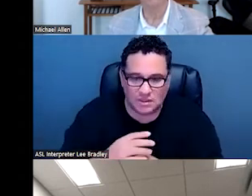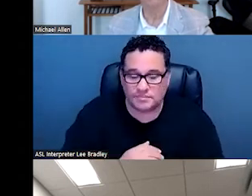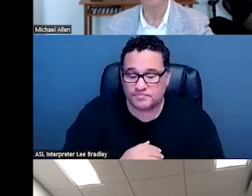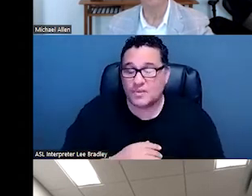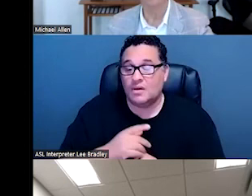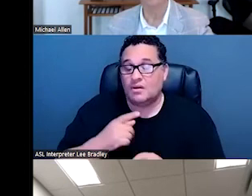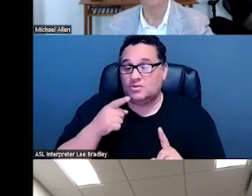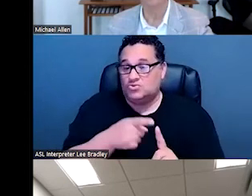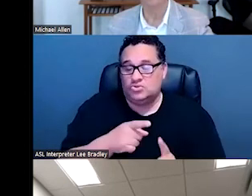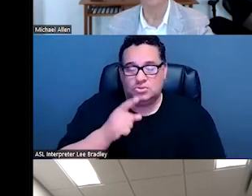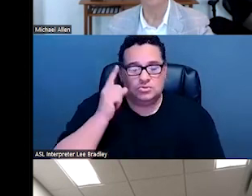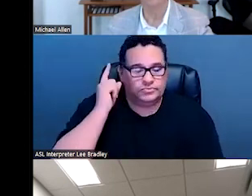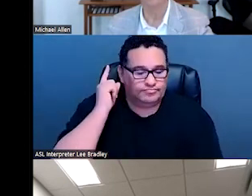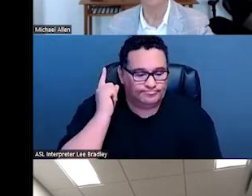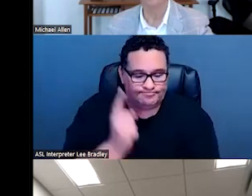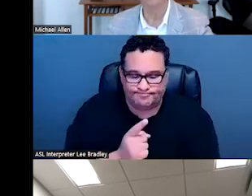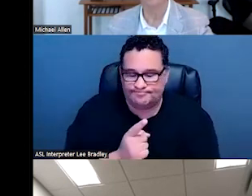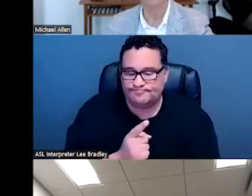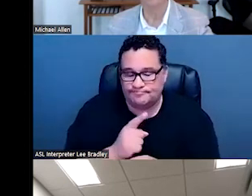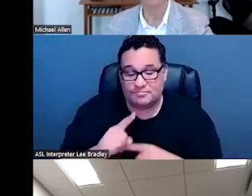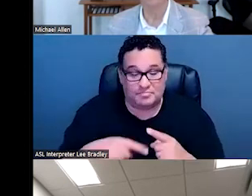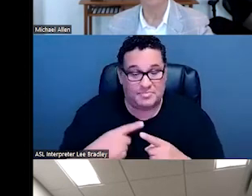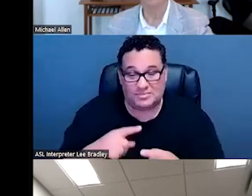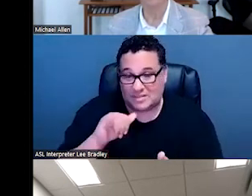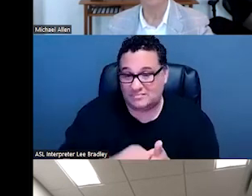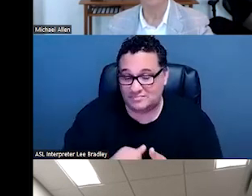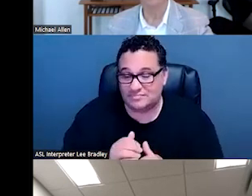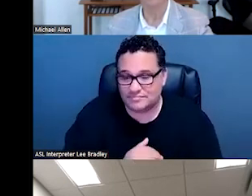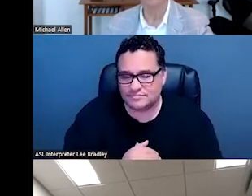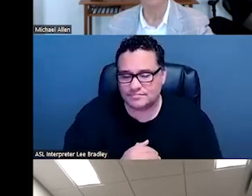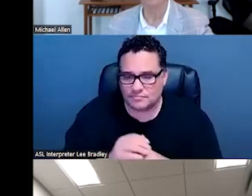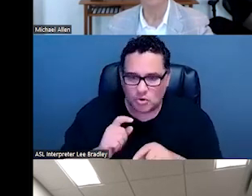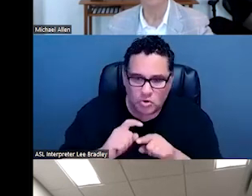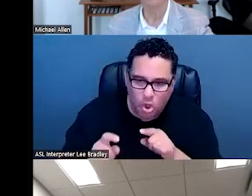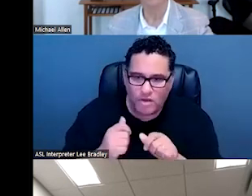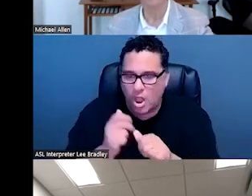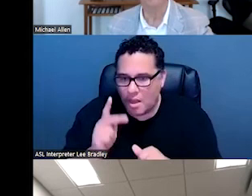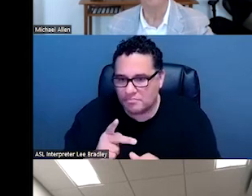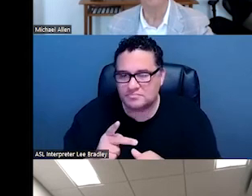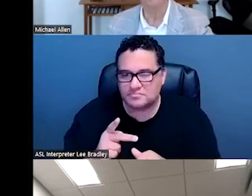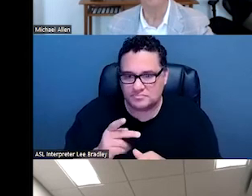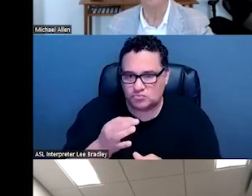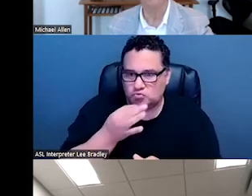YOU KNOW, RIGHT ABOUT THAT. AND I JUST WANTED TO MAKE SURE THAT PEOPLE WERE AWARE THAT AS